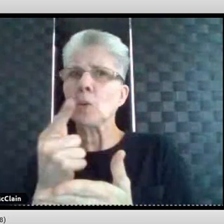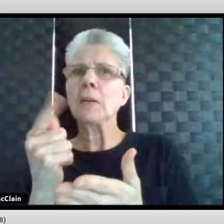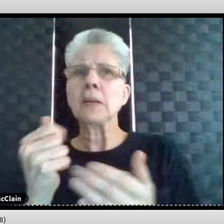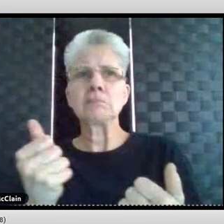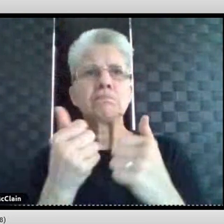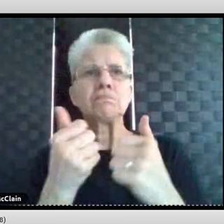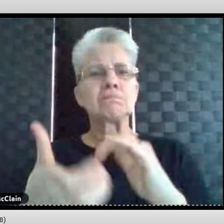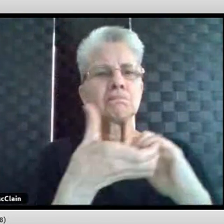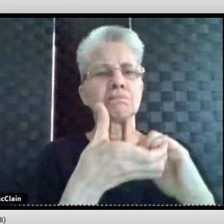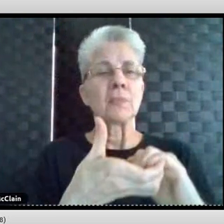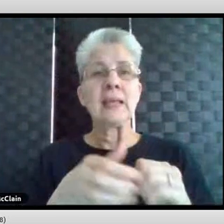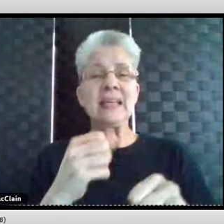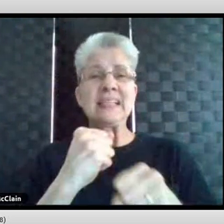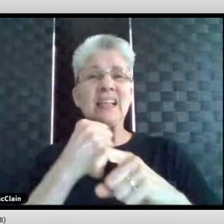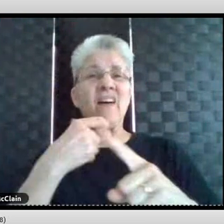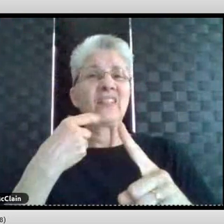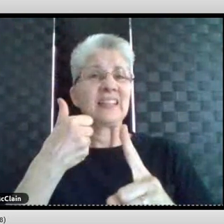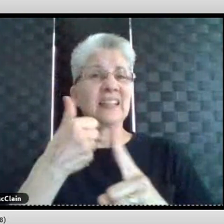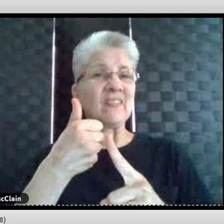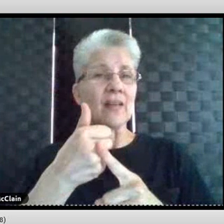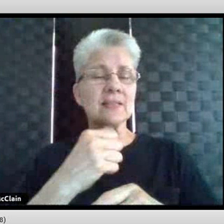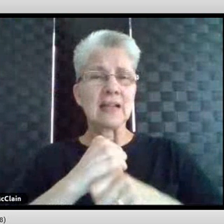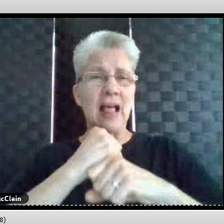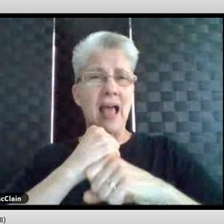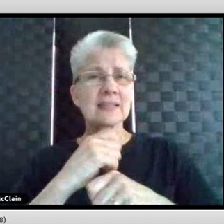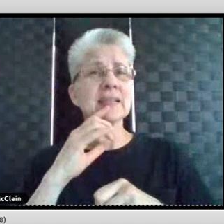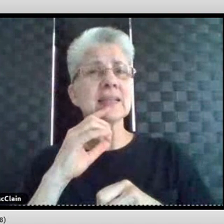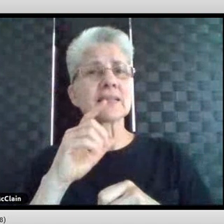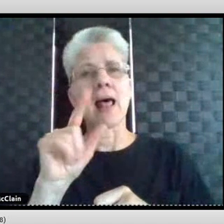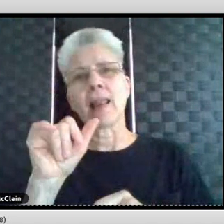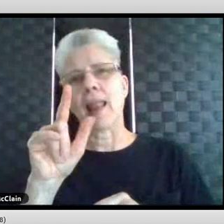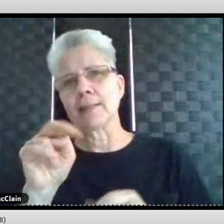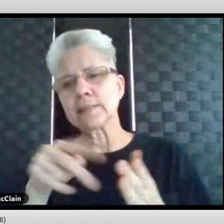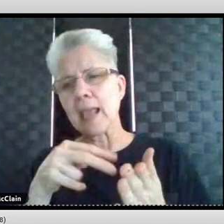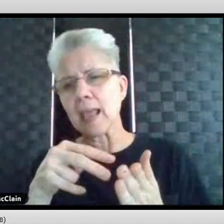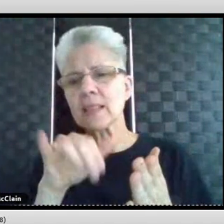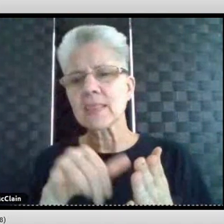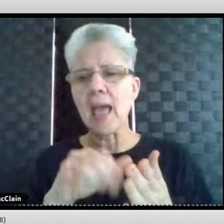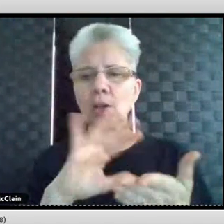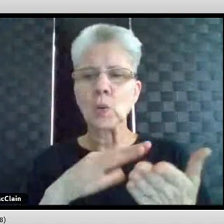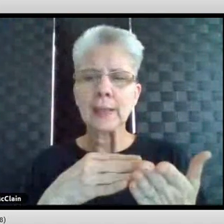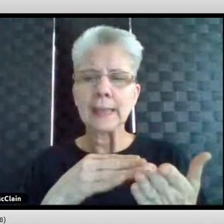"Self-defense classes, Latin dance, cooking."